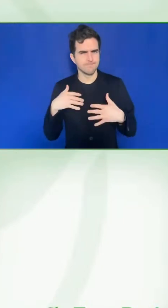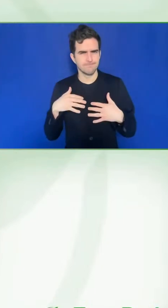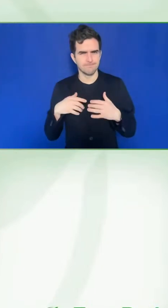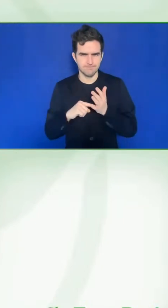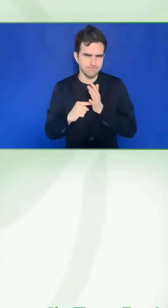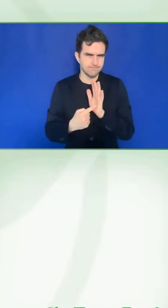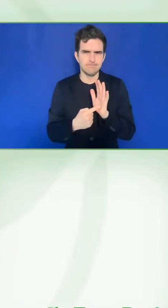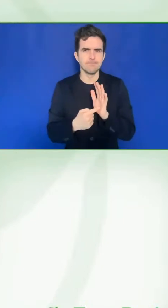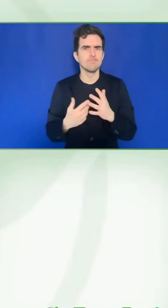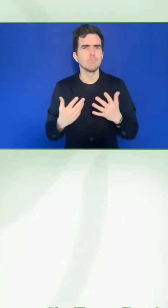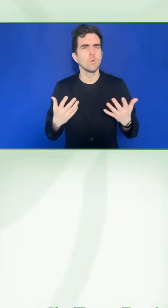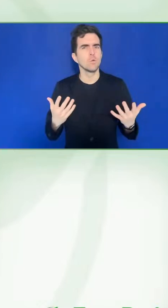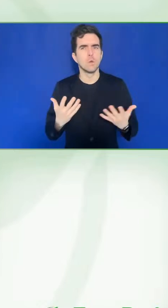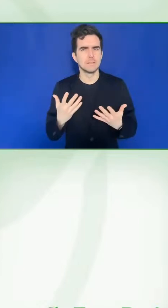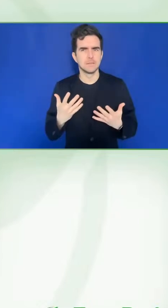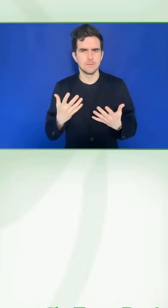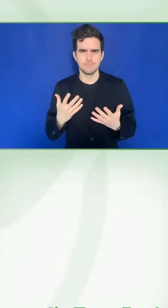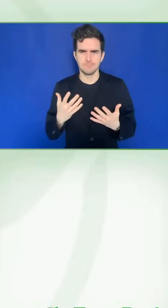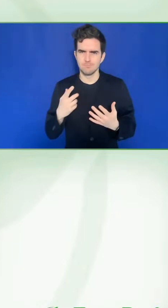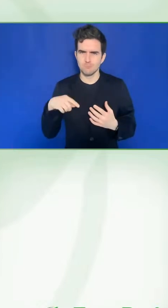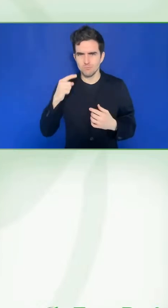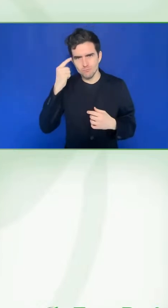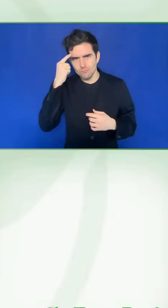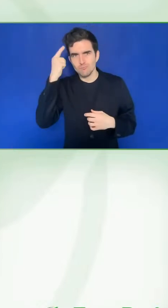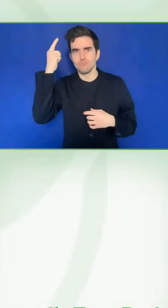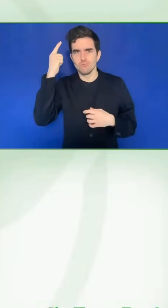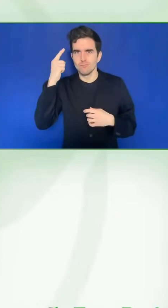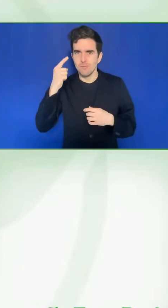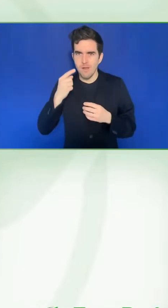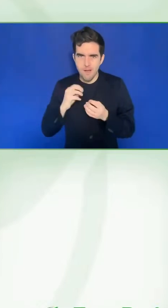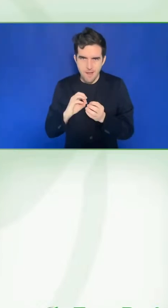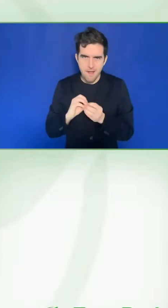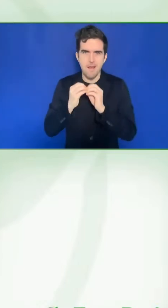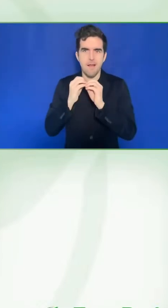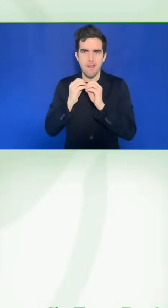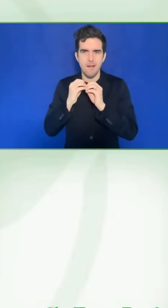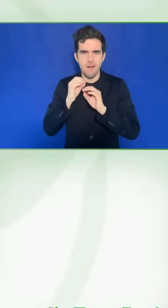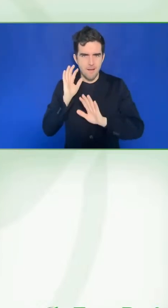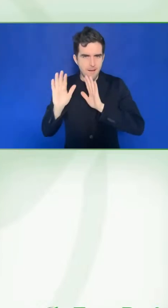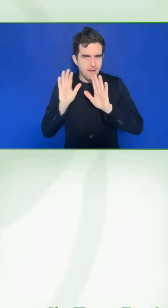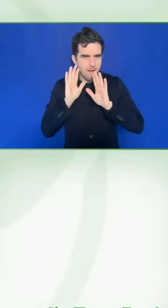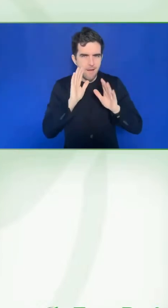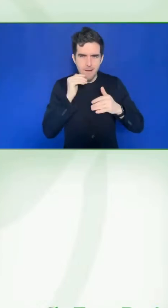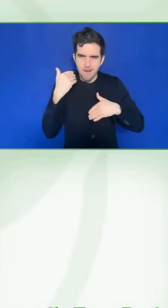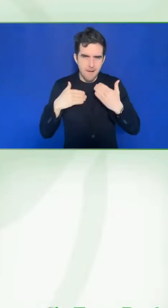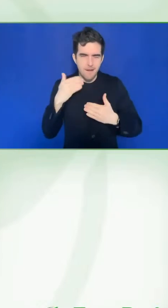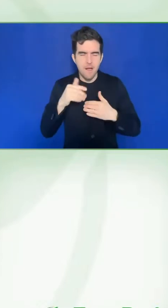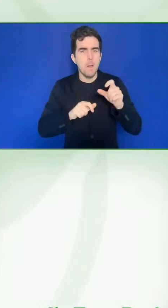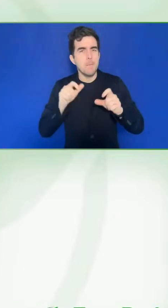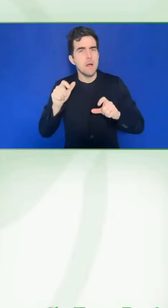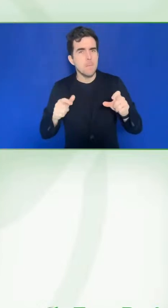still face barriers in finding employment.